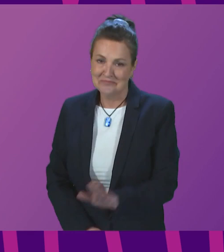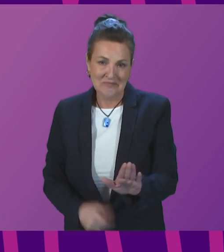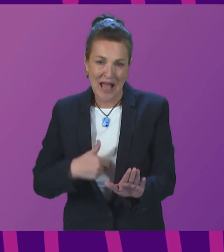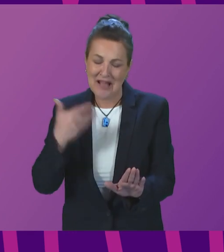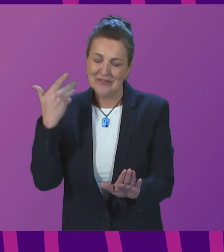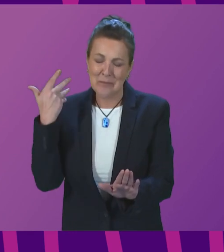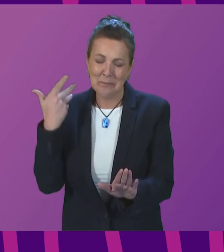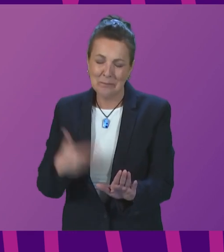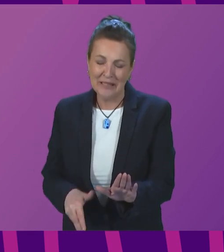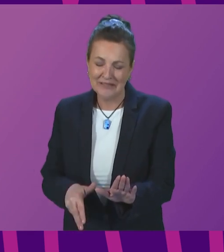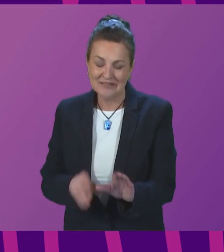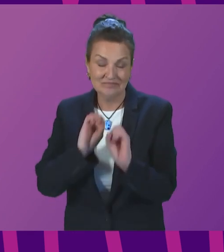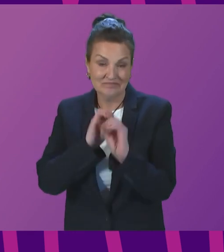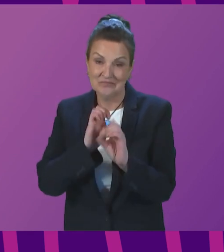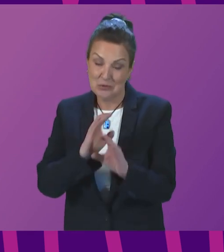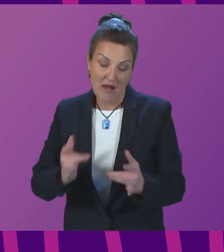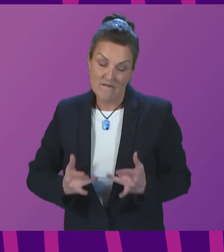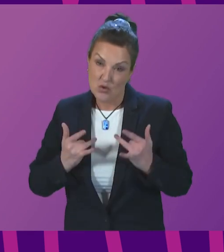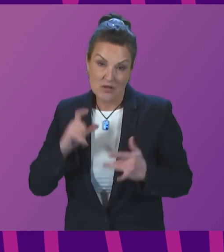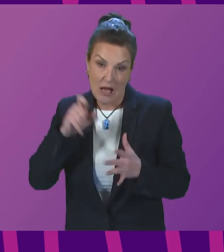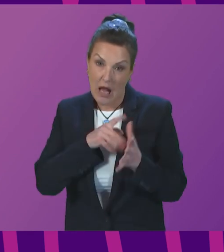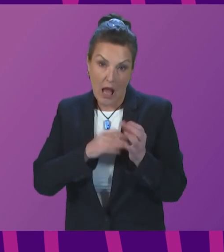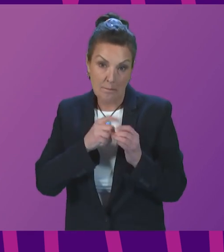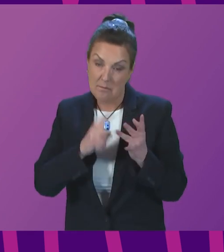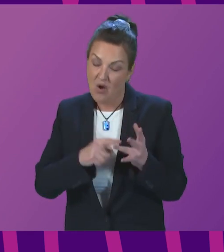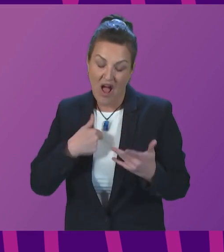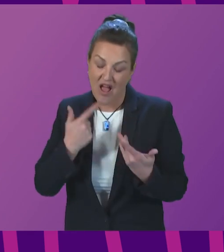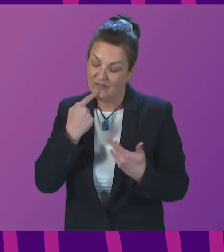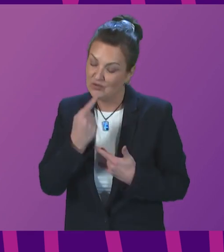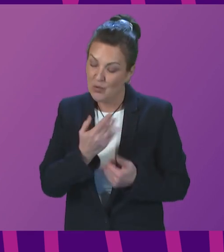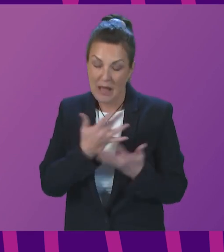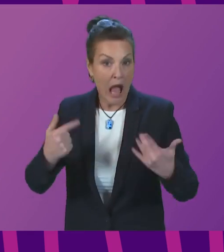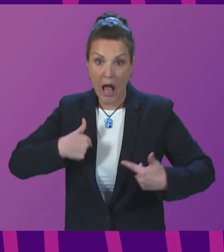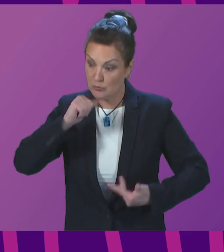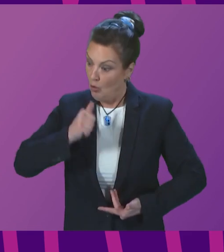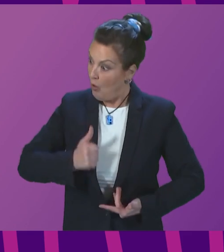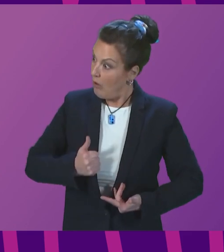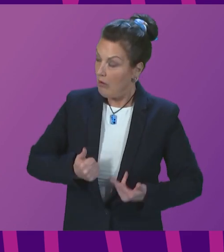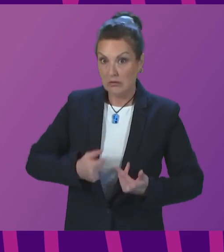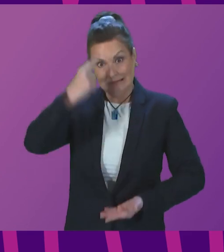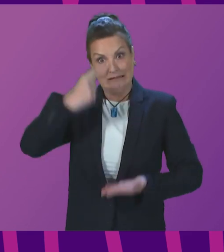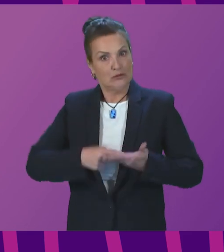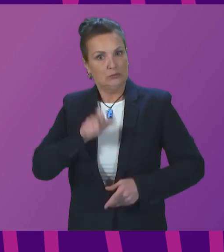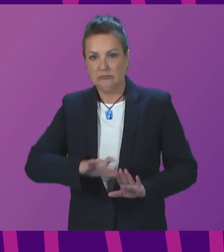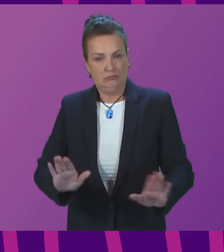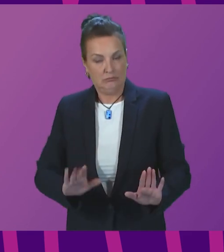I am not the decision maker on Cambo, but I have made clear my views on that.